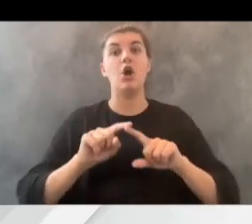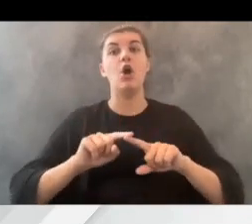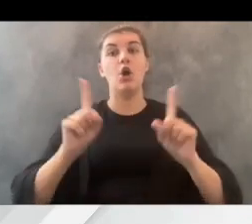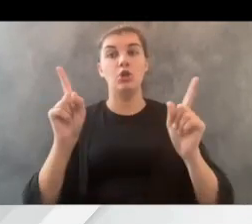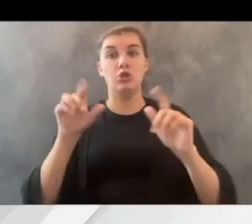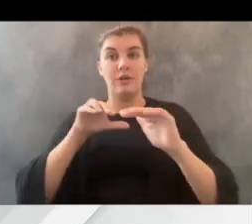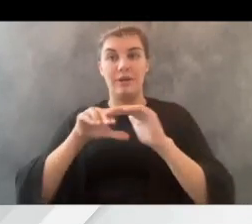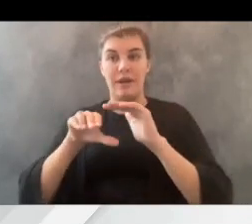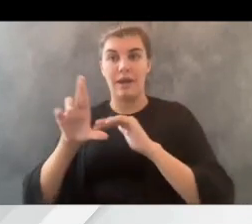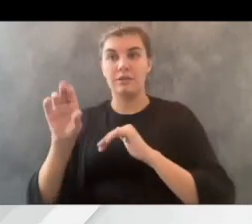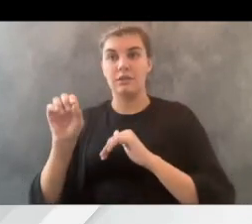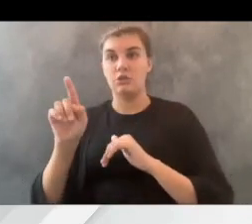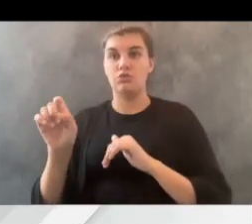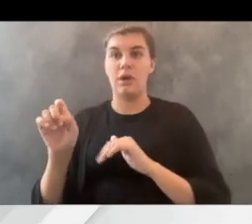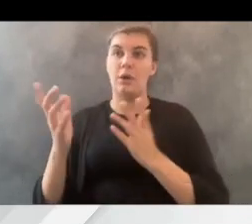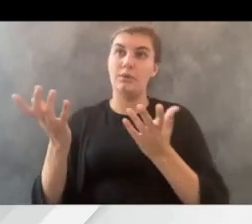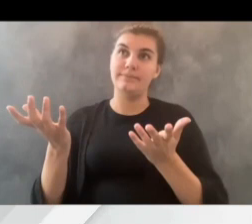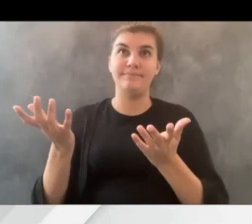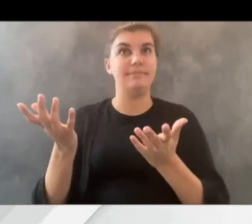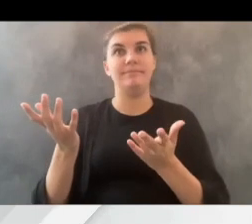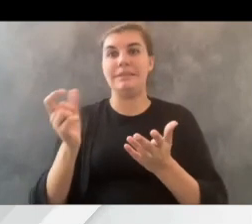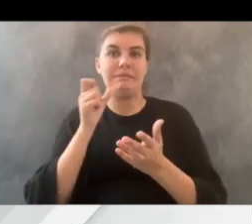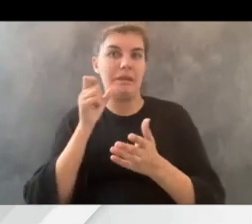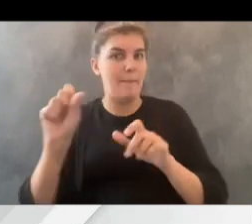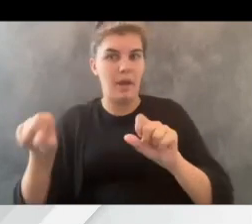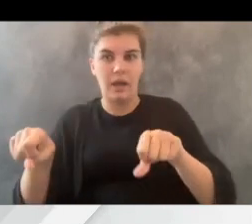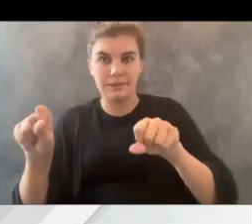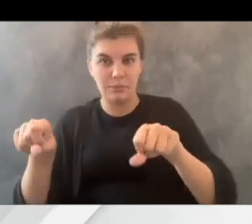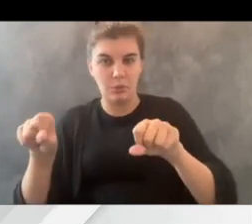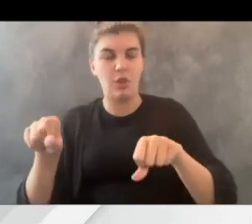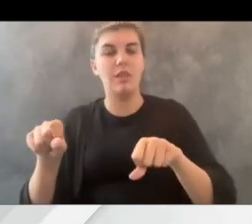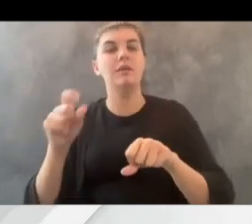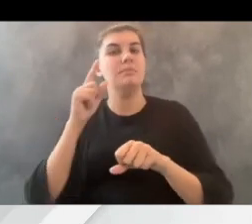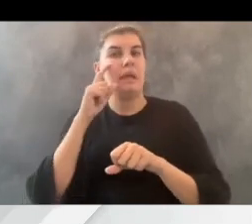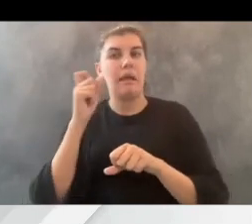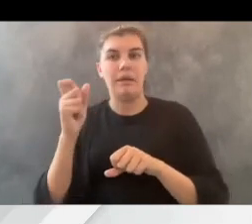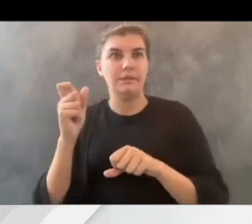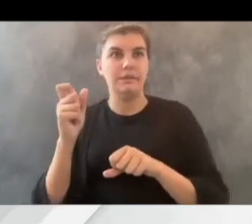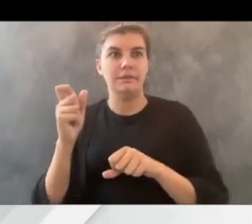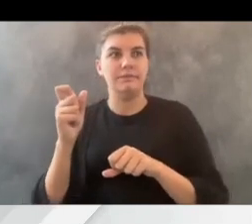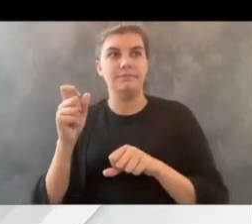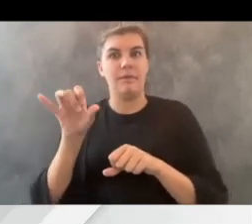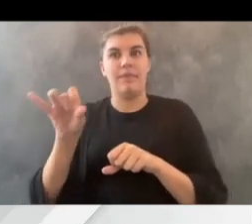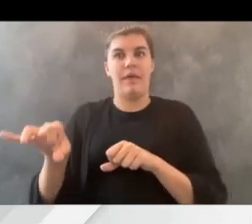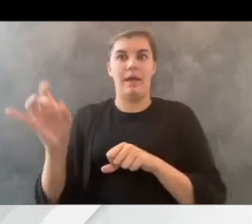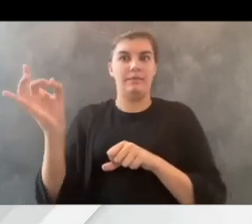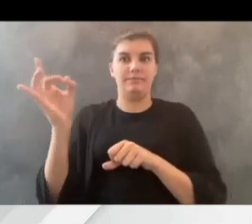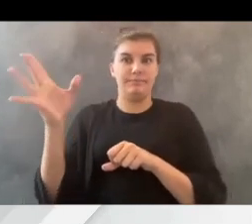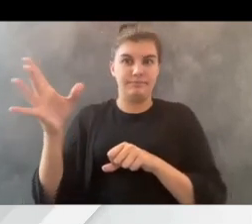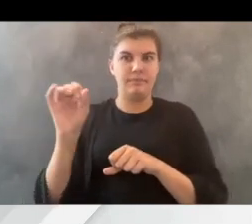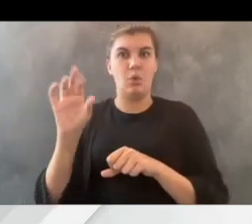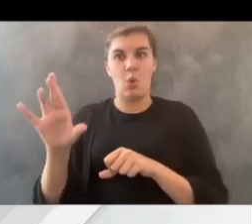route is technically infeasible due to site conditions or existing physical constraints,